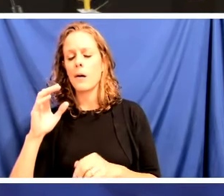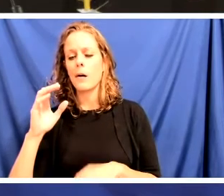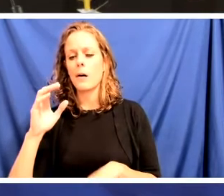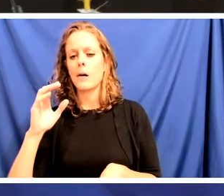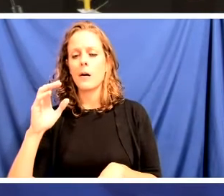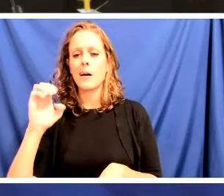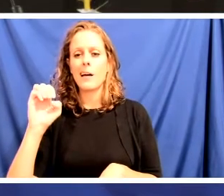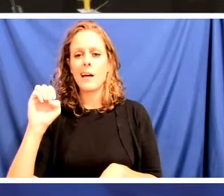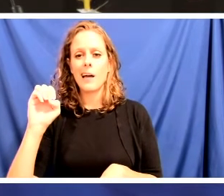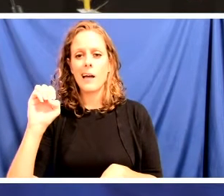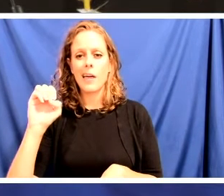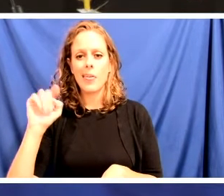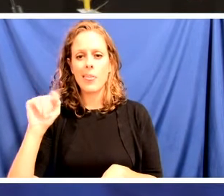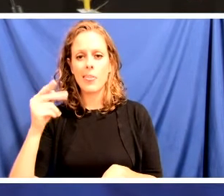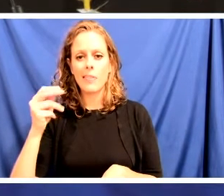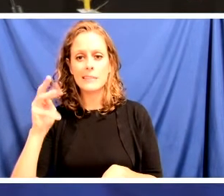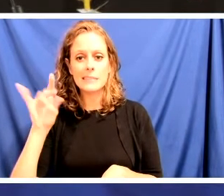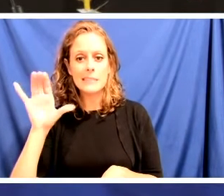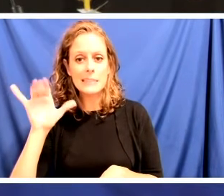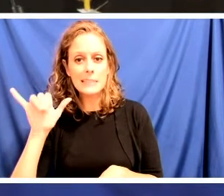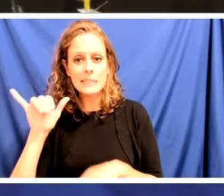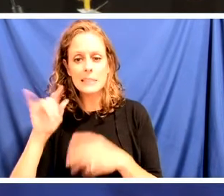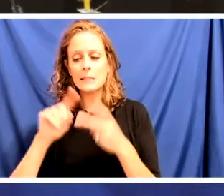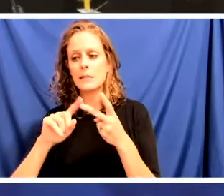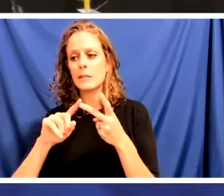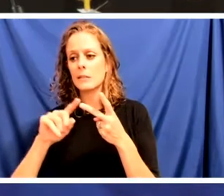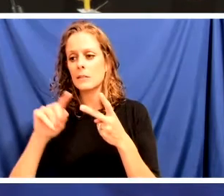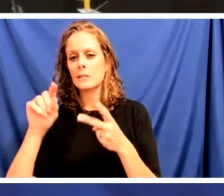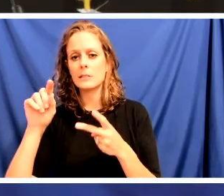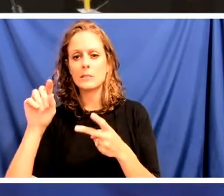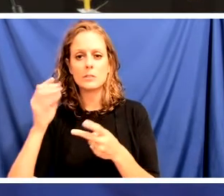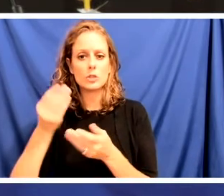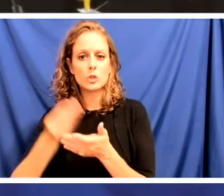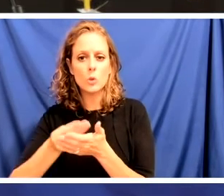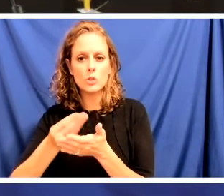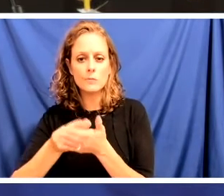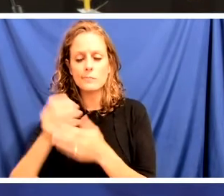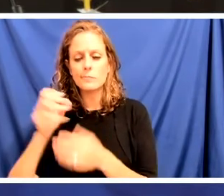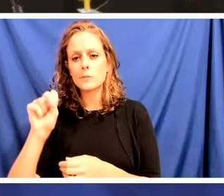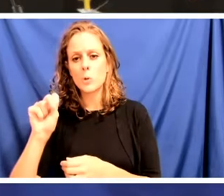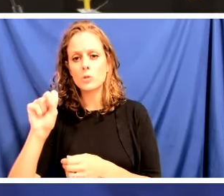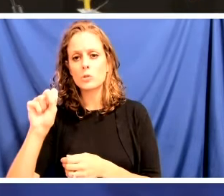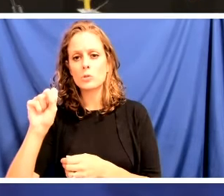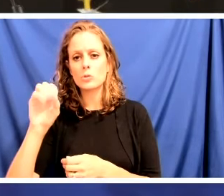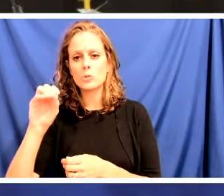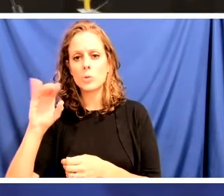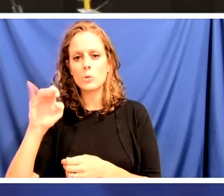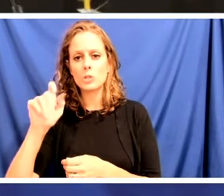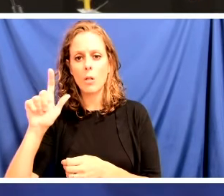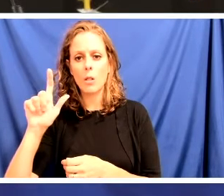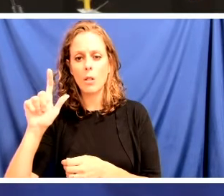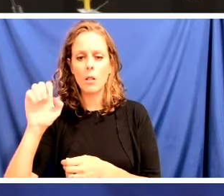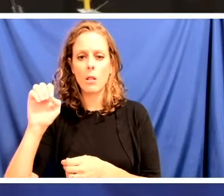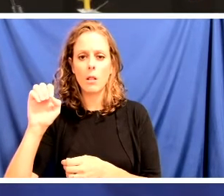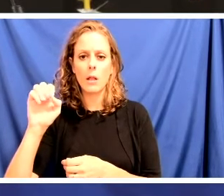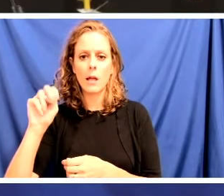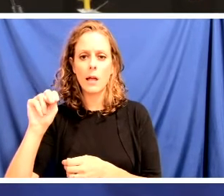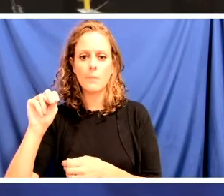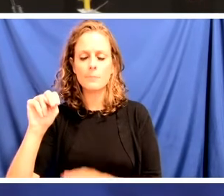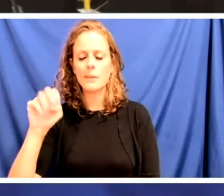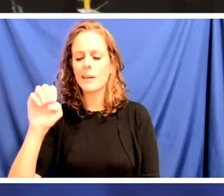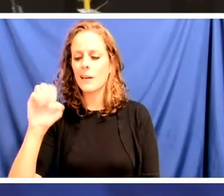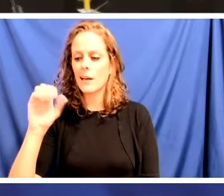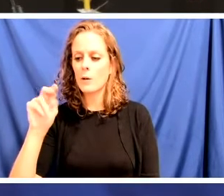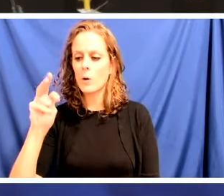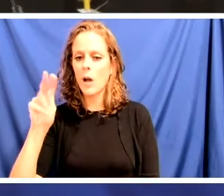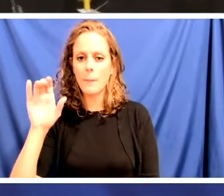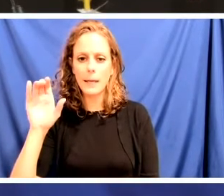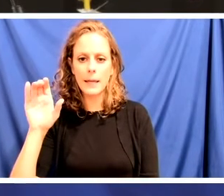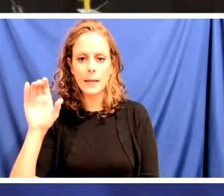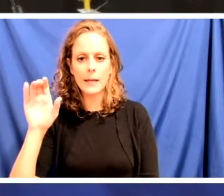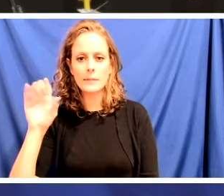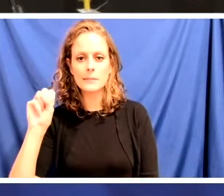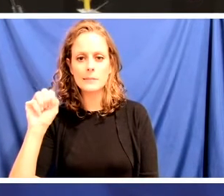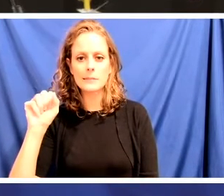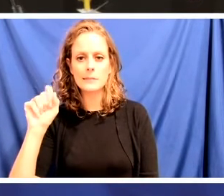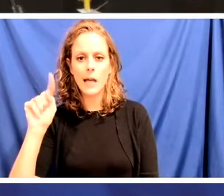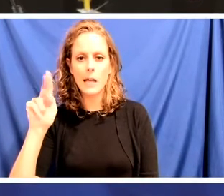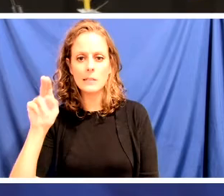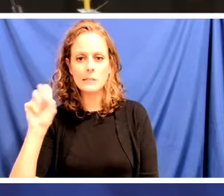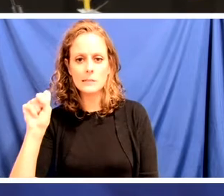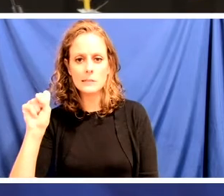SacGov: Information that that's you know that's all you're left with to help kind of define what you think your community of interest is, unfortunately, neither the census nor the.